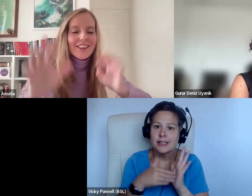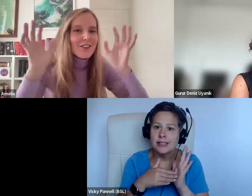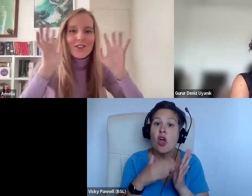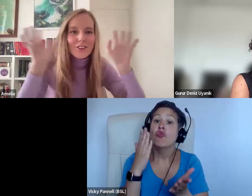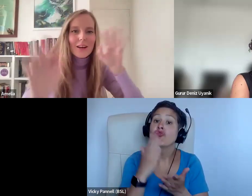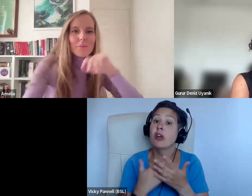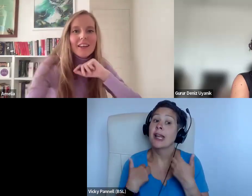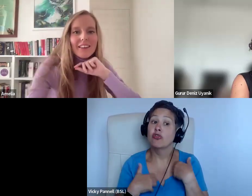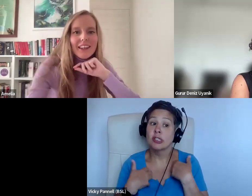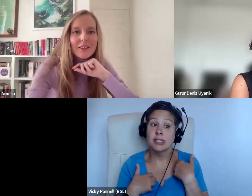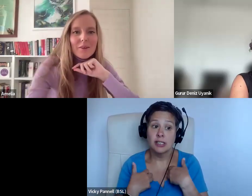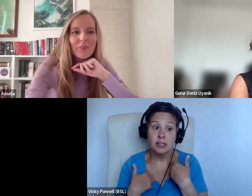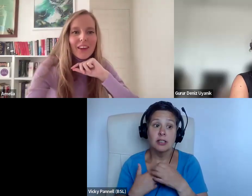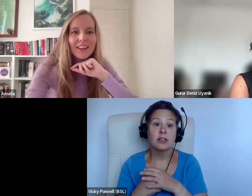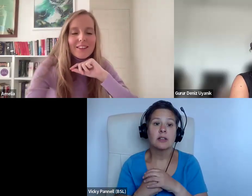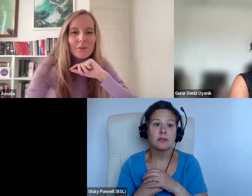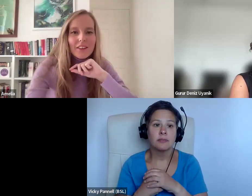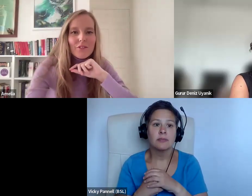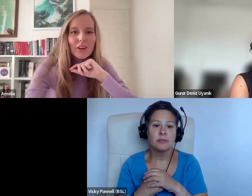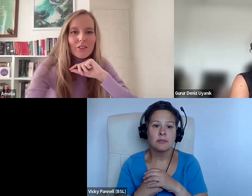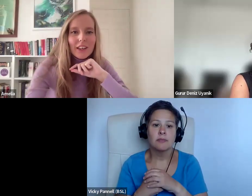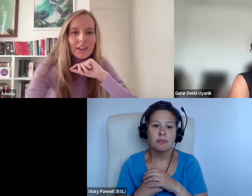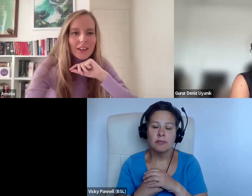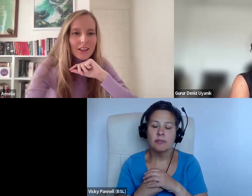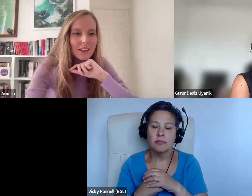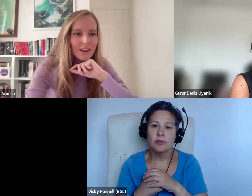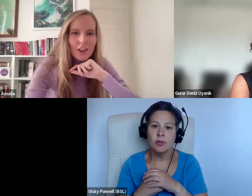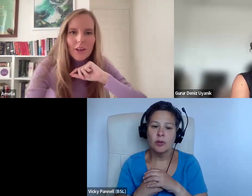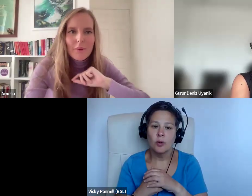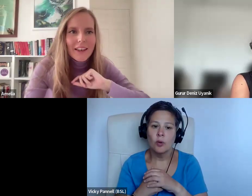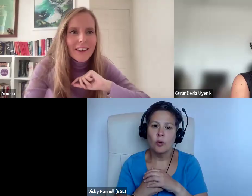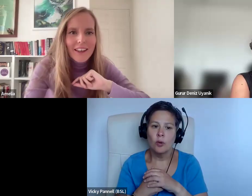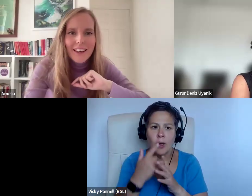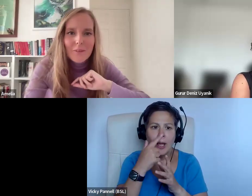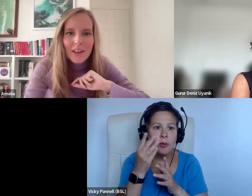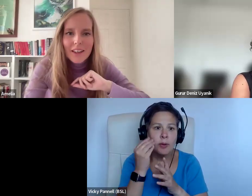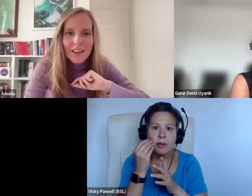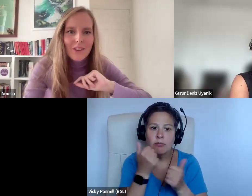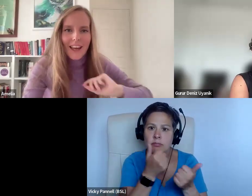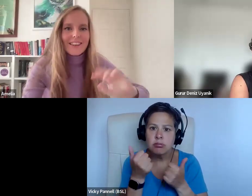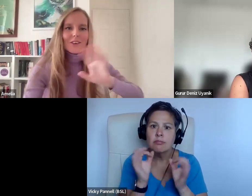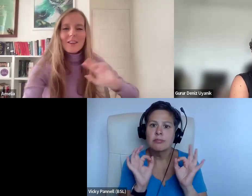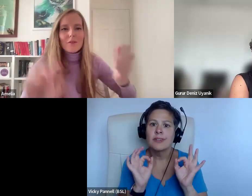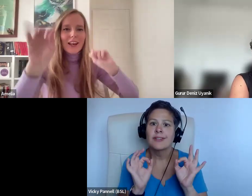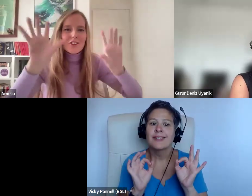yeah, it's just really interesting also to hear the diverse policy areas that Policy Connect are working on and,